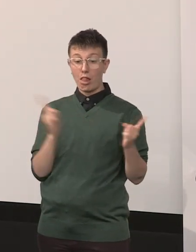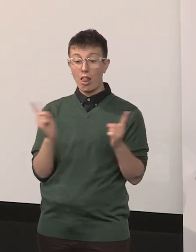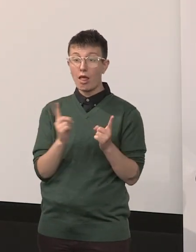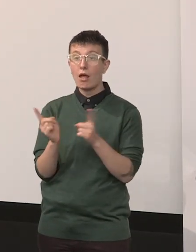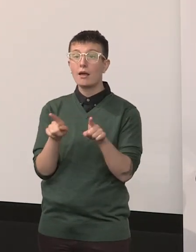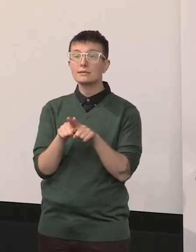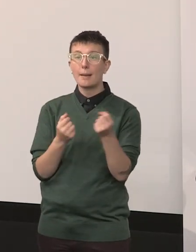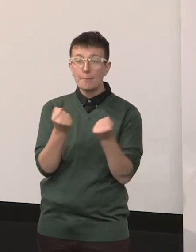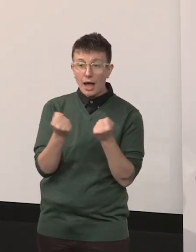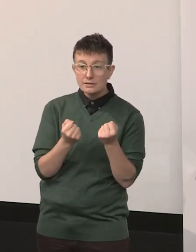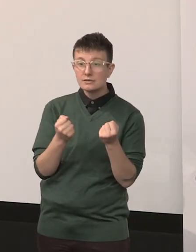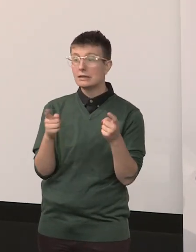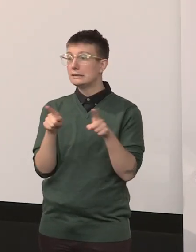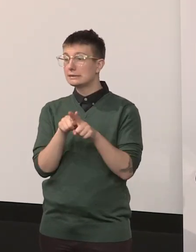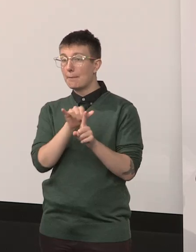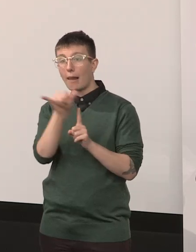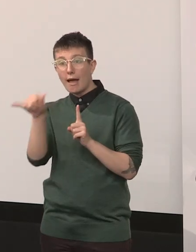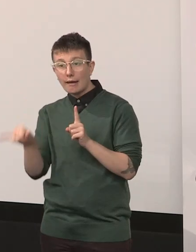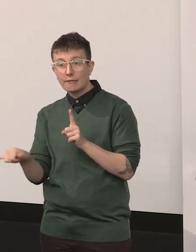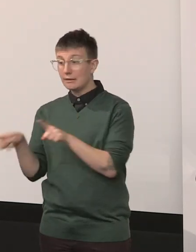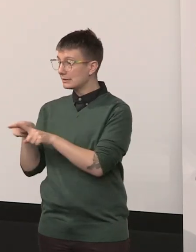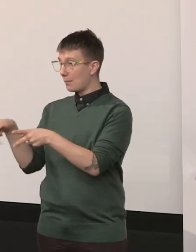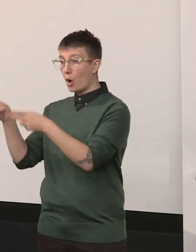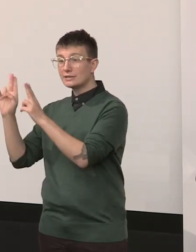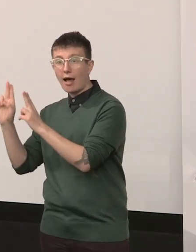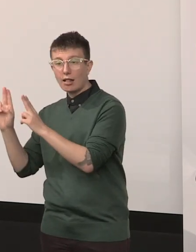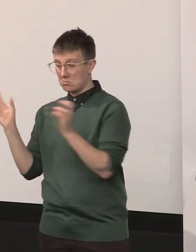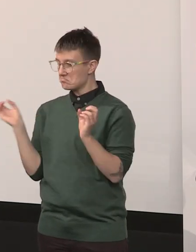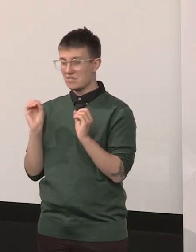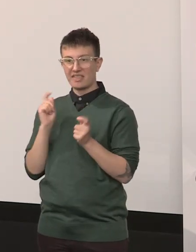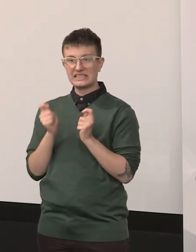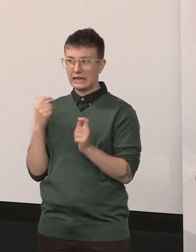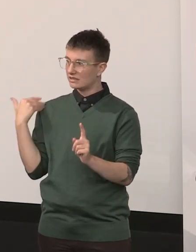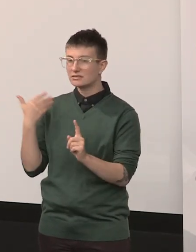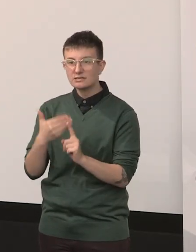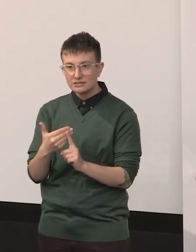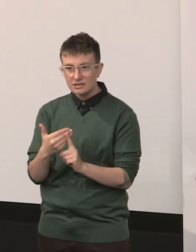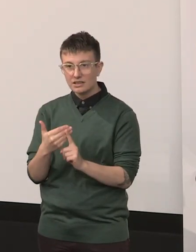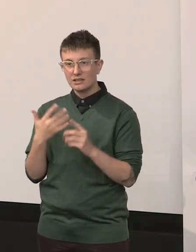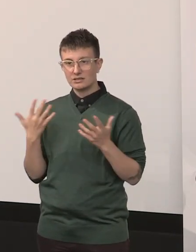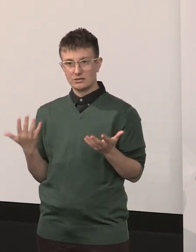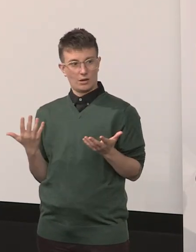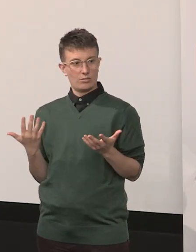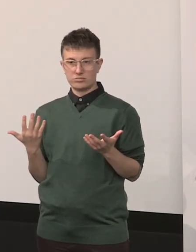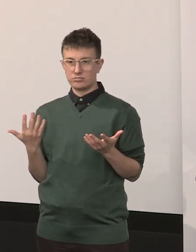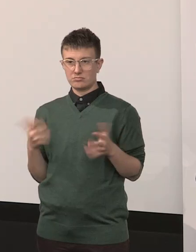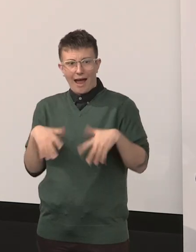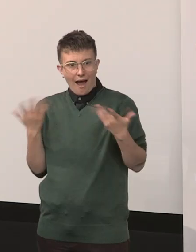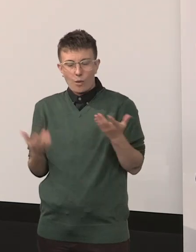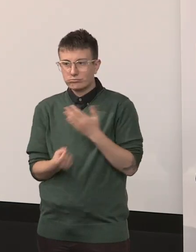same bus, the same plane, the same bus again to the hotel in Christchurch. People had not